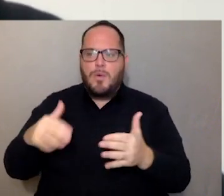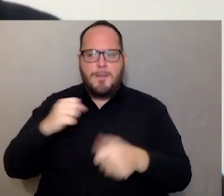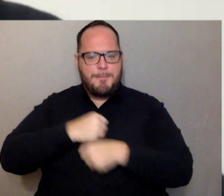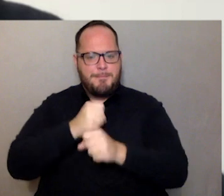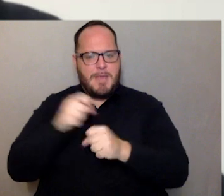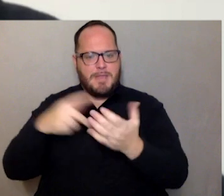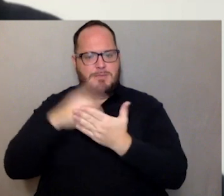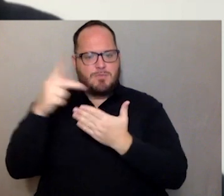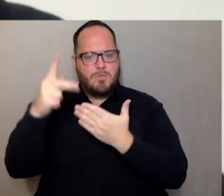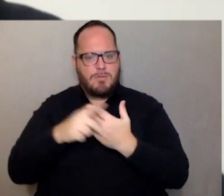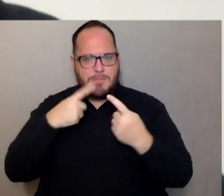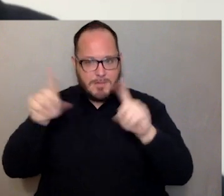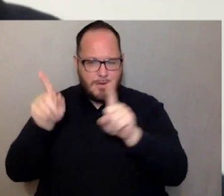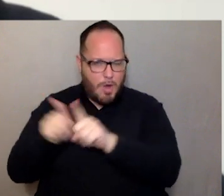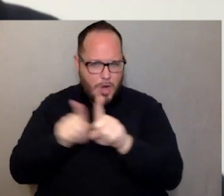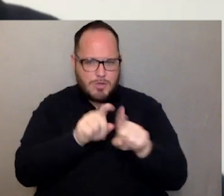THANK YOU SO MUCH, RAMON, FOR YOUR POWERFUL WORDS.